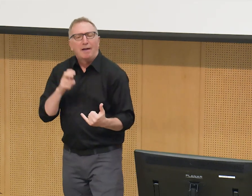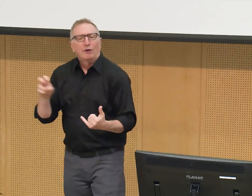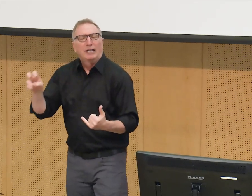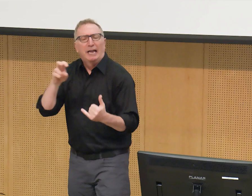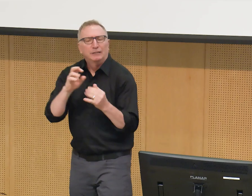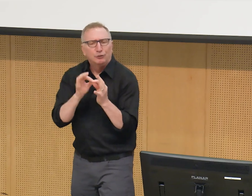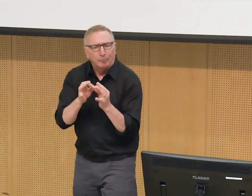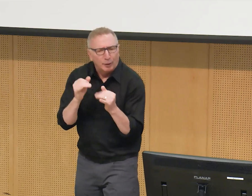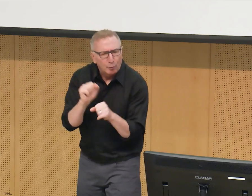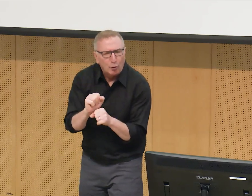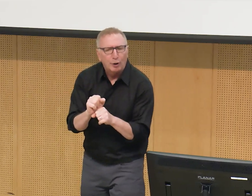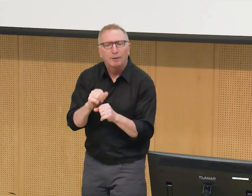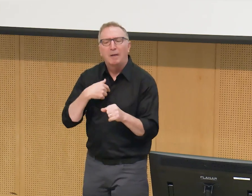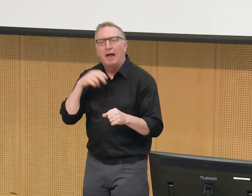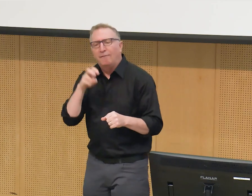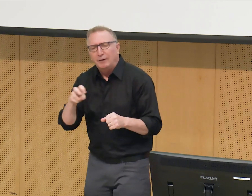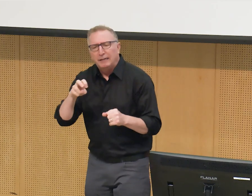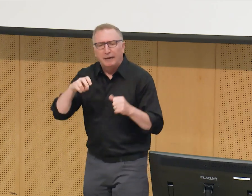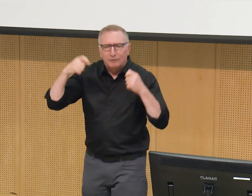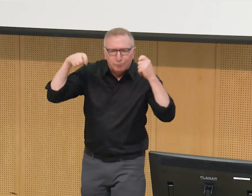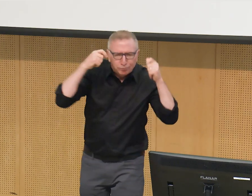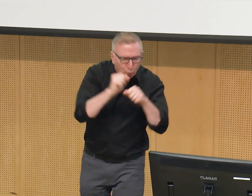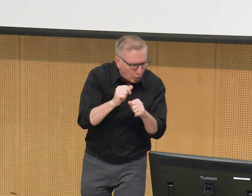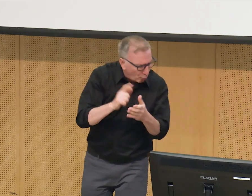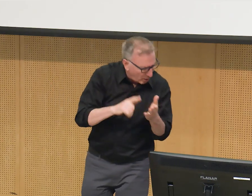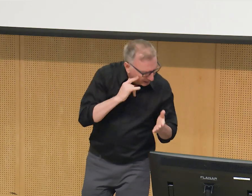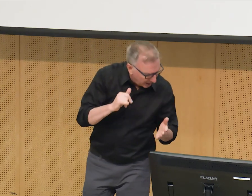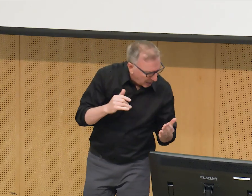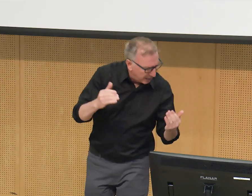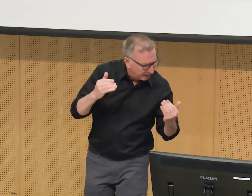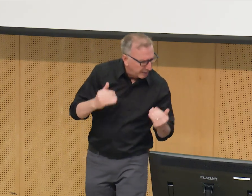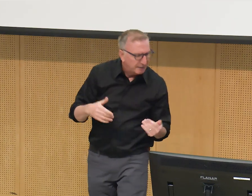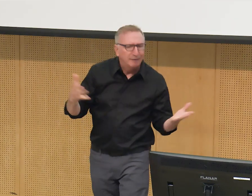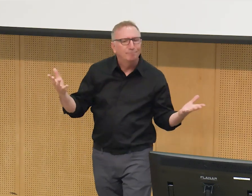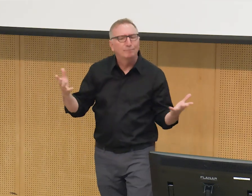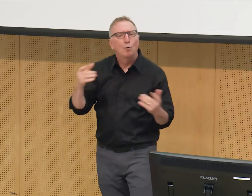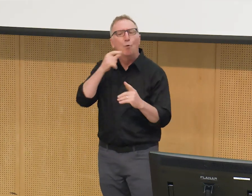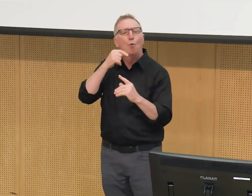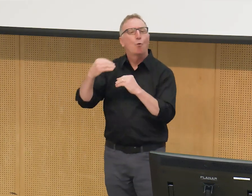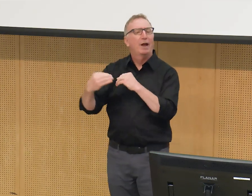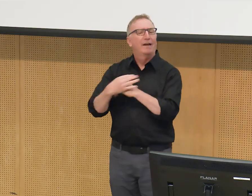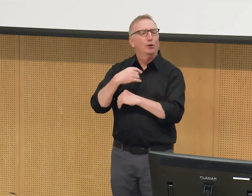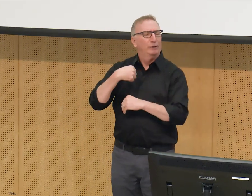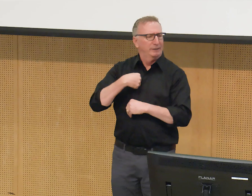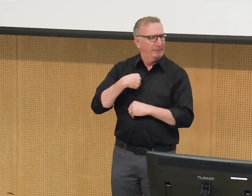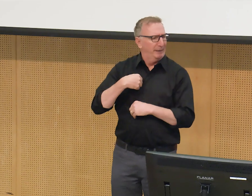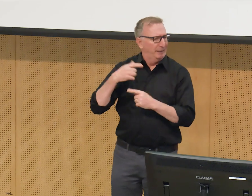My company is Treehouse Video. I also work as a freelance interpreter and videographer